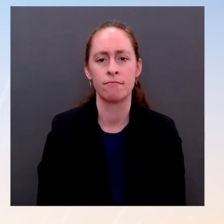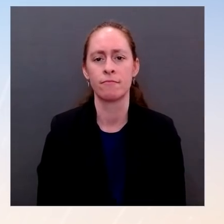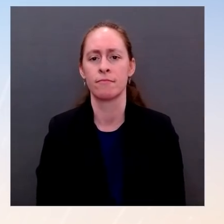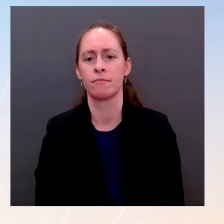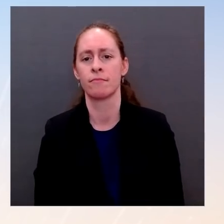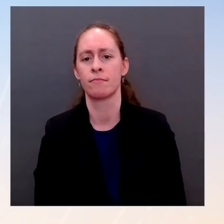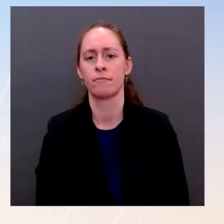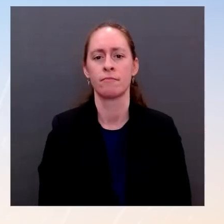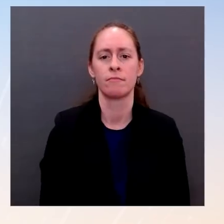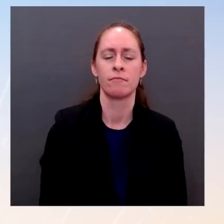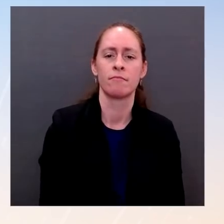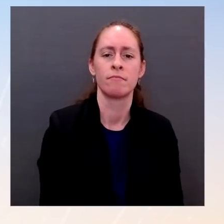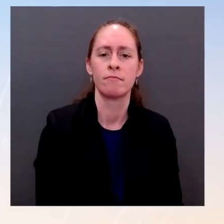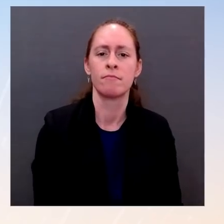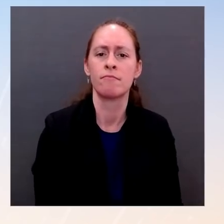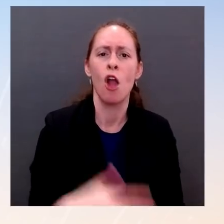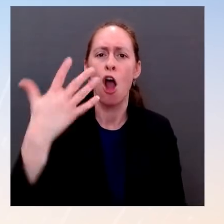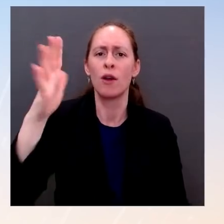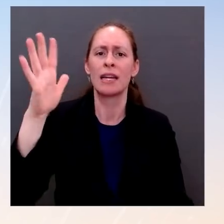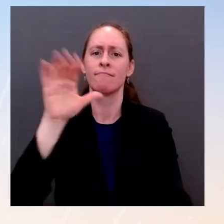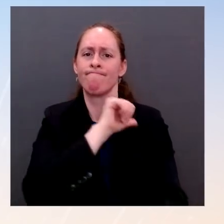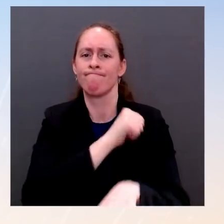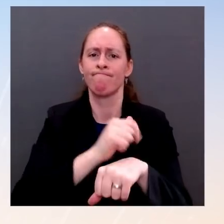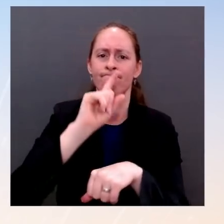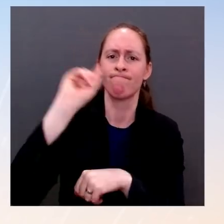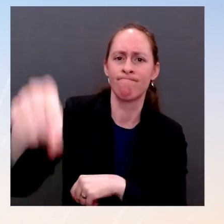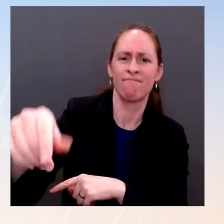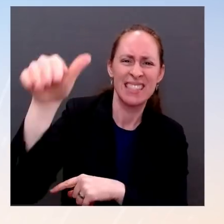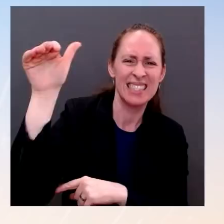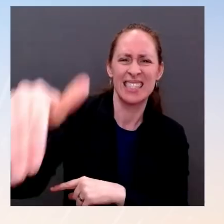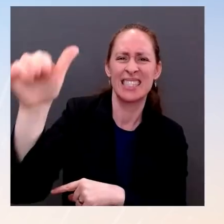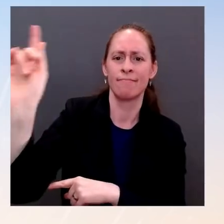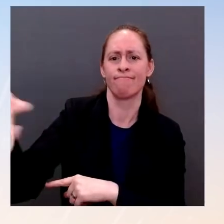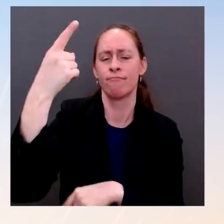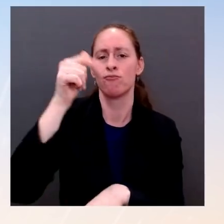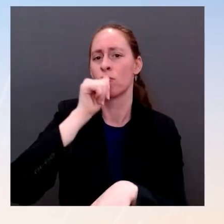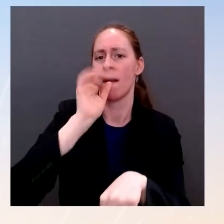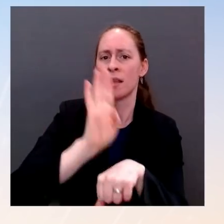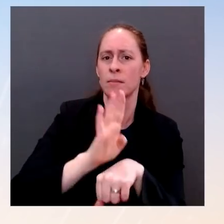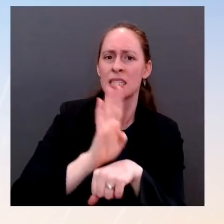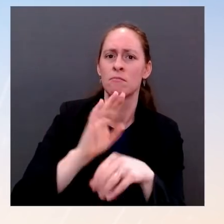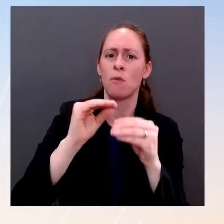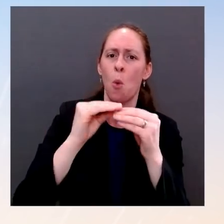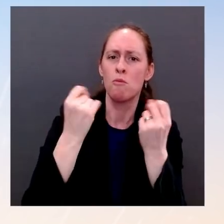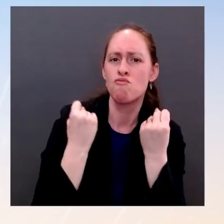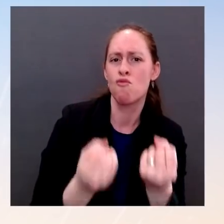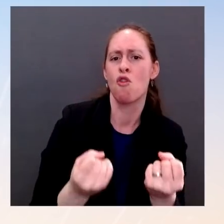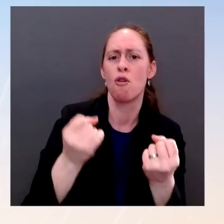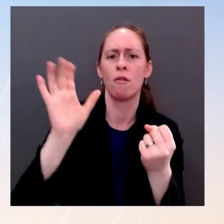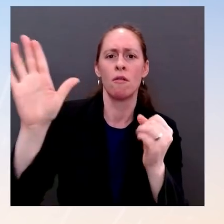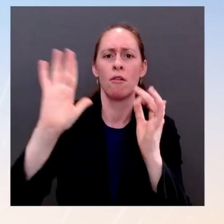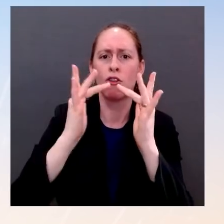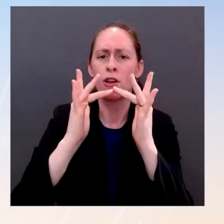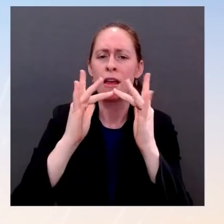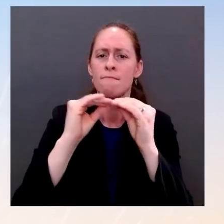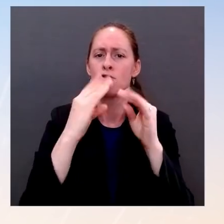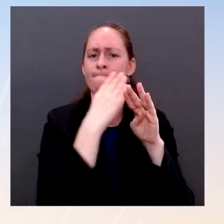Those serve as a foundation for a far stronger domestic cyber resilience we have today than at the beginning of the administration.